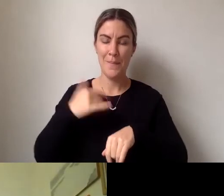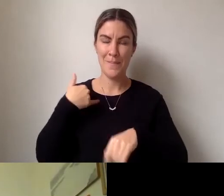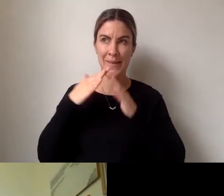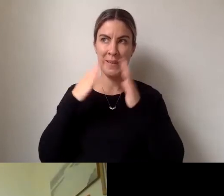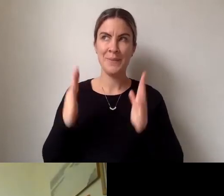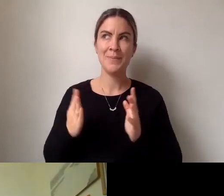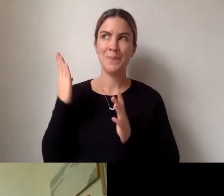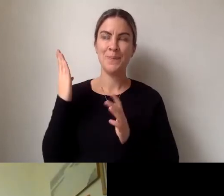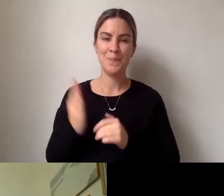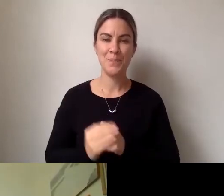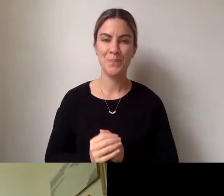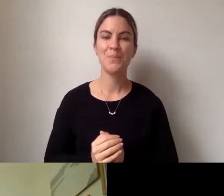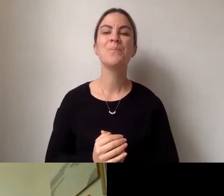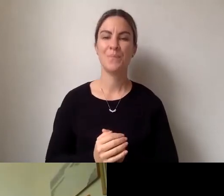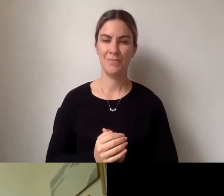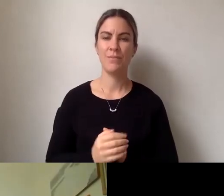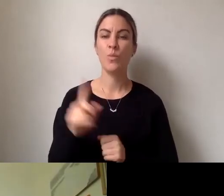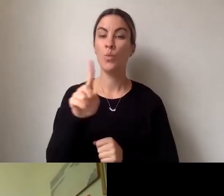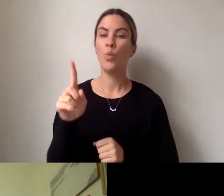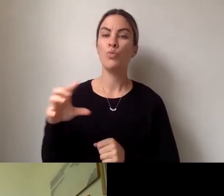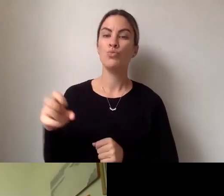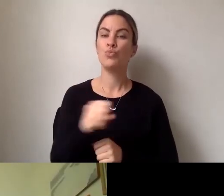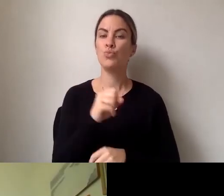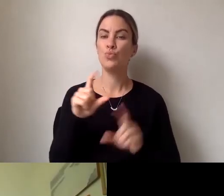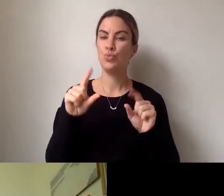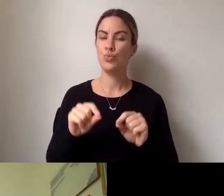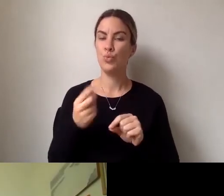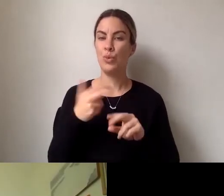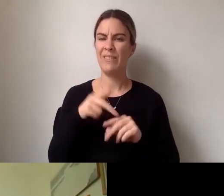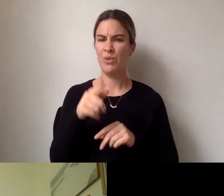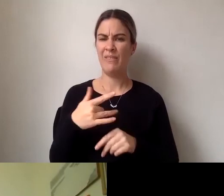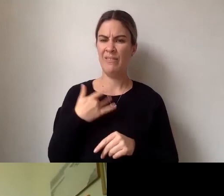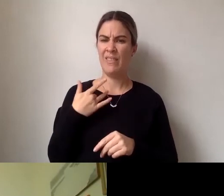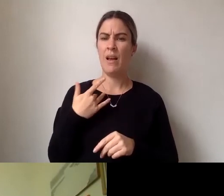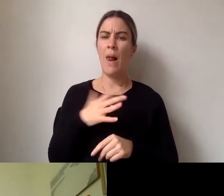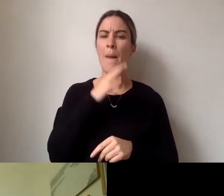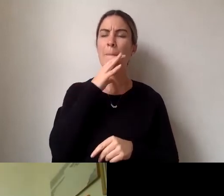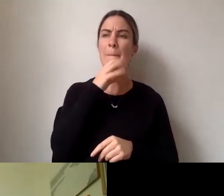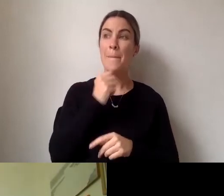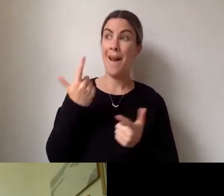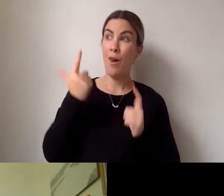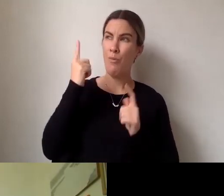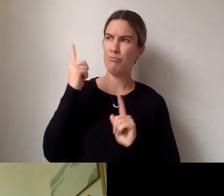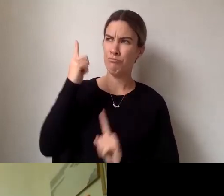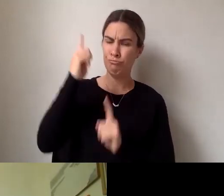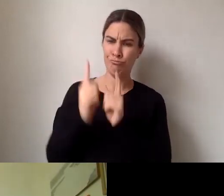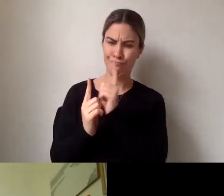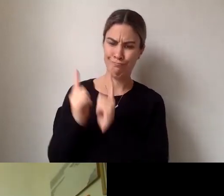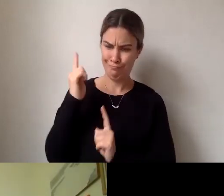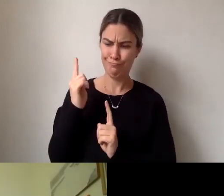What should you do if you feel intimidated by your male boss, but you also know they hold a lot of sway in the industry, both